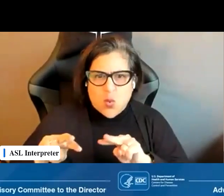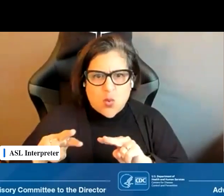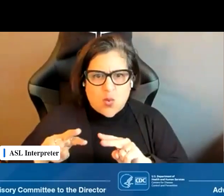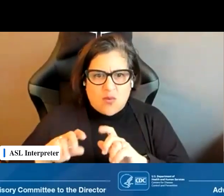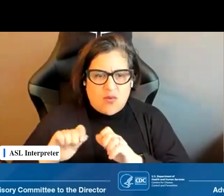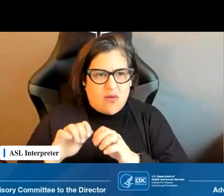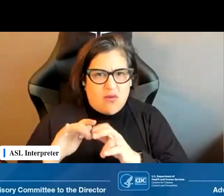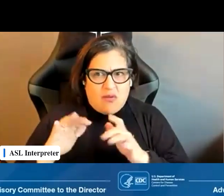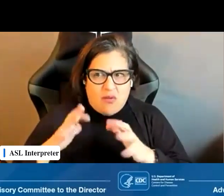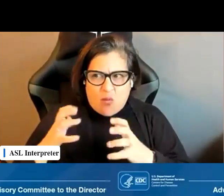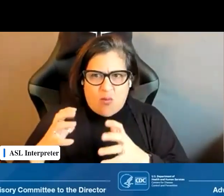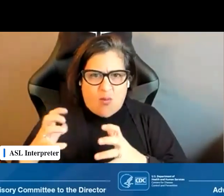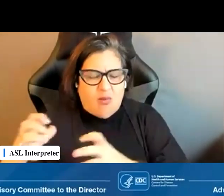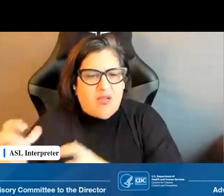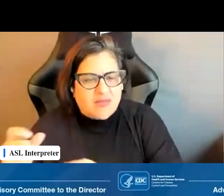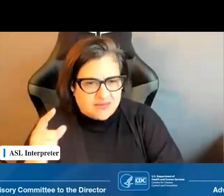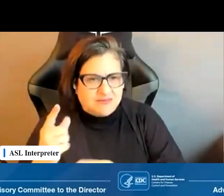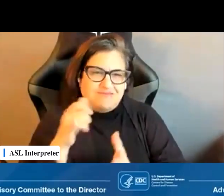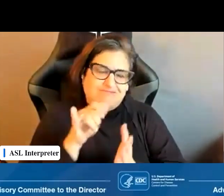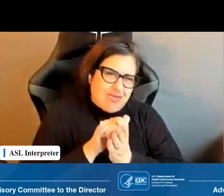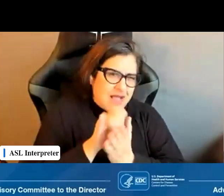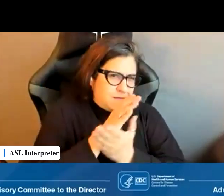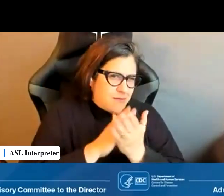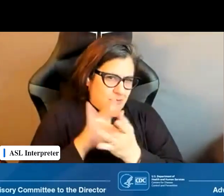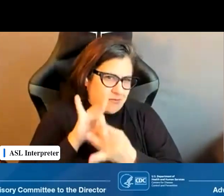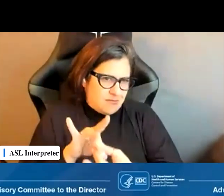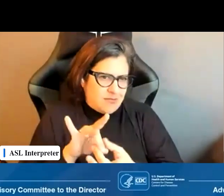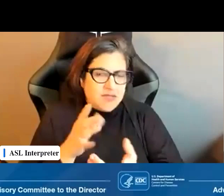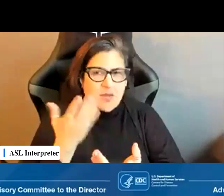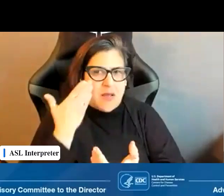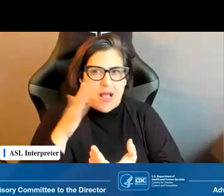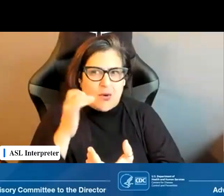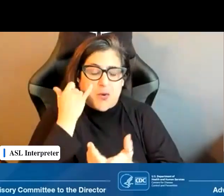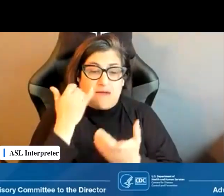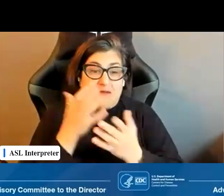And then, and so I think that's part of it. So a little bit, I don't know if there's a lot of generalities that could be pulled off